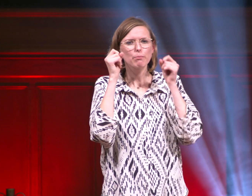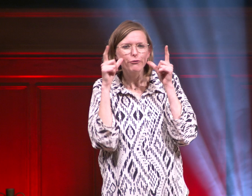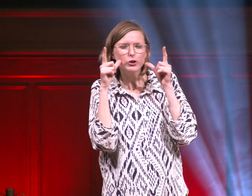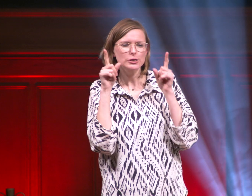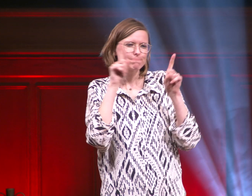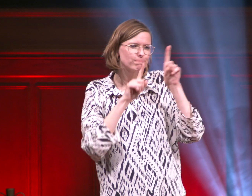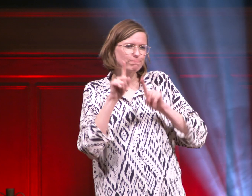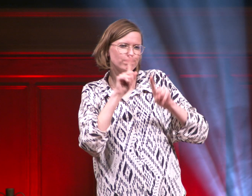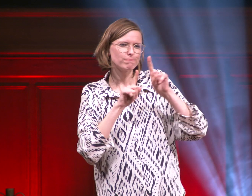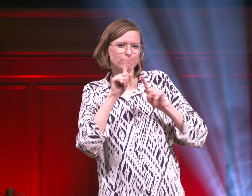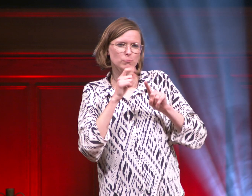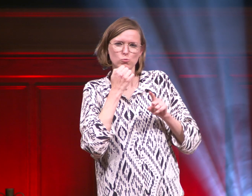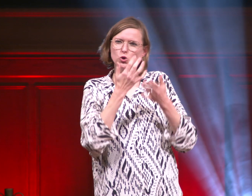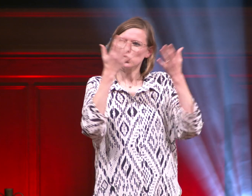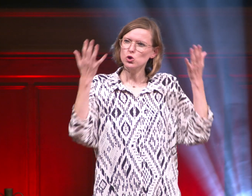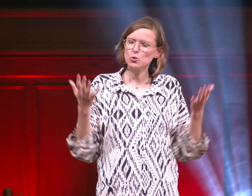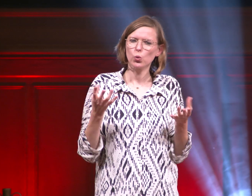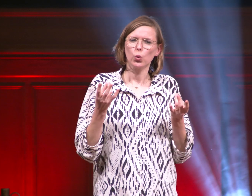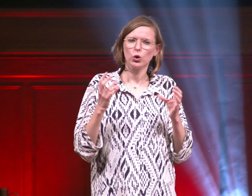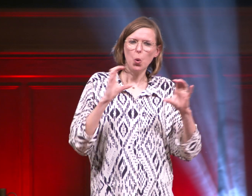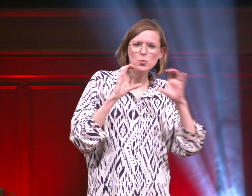If you target this audience,